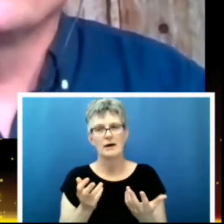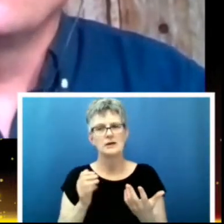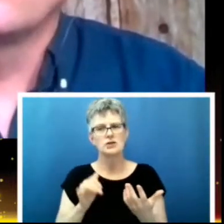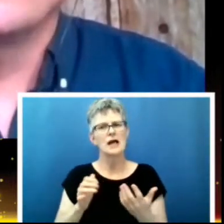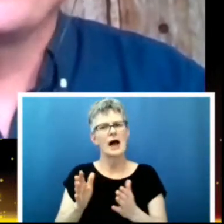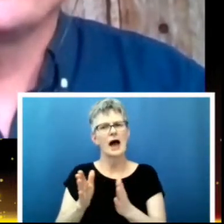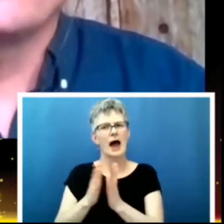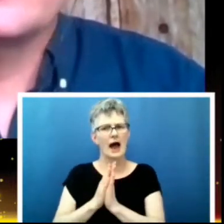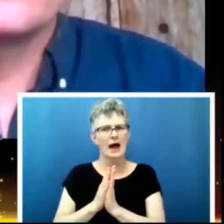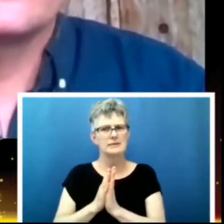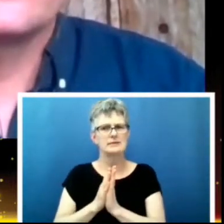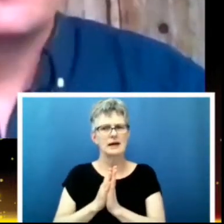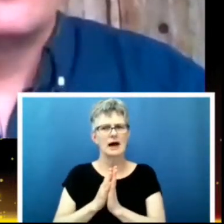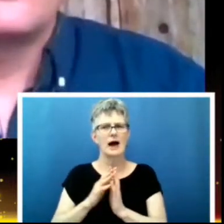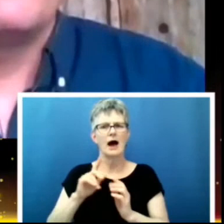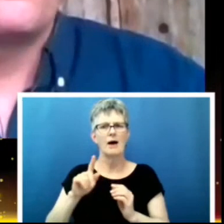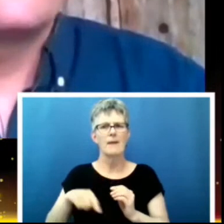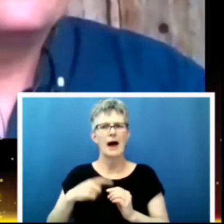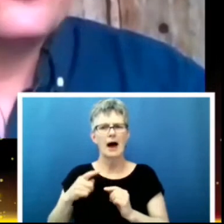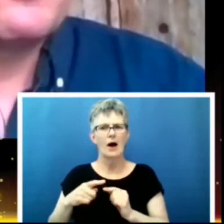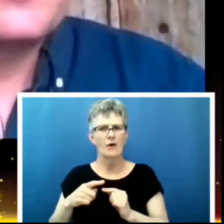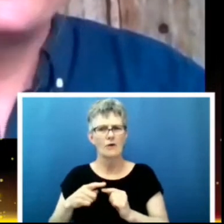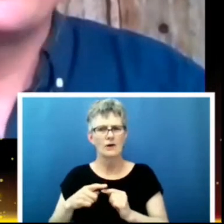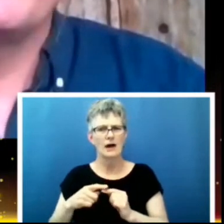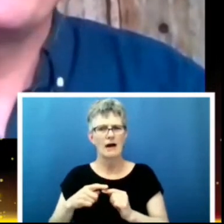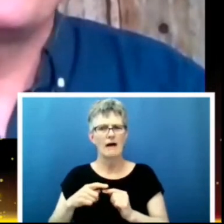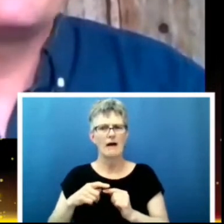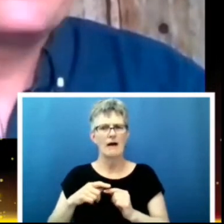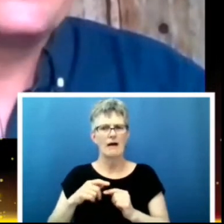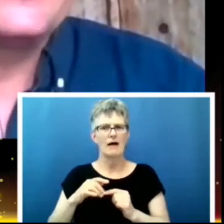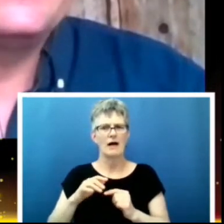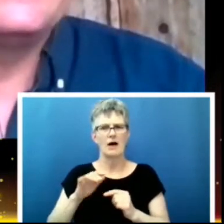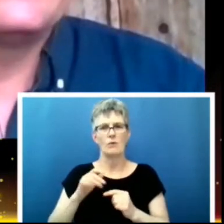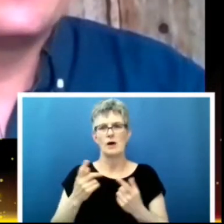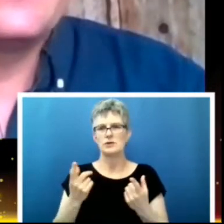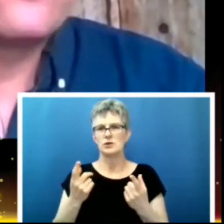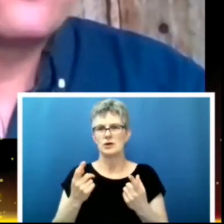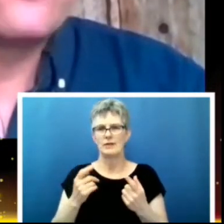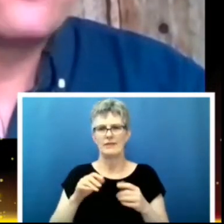or about the other exercises. Is there a place that people will be able to see the exercises,